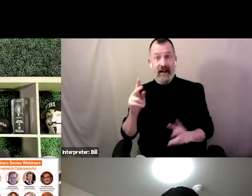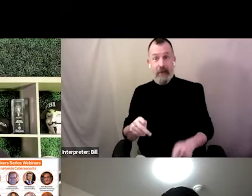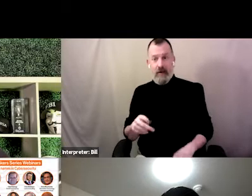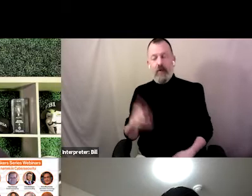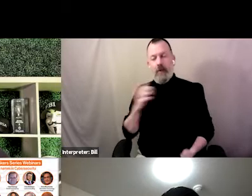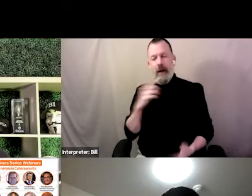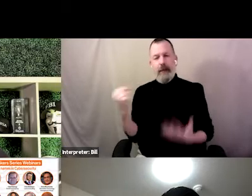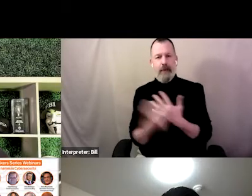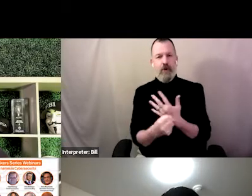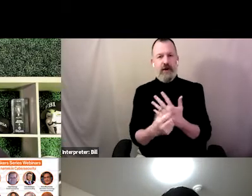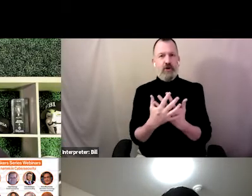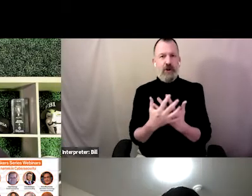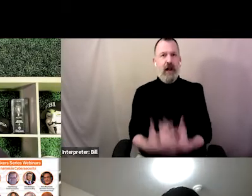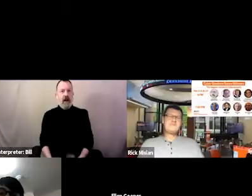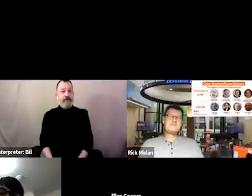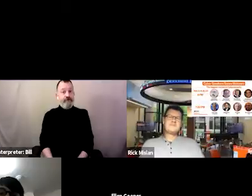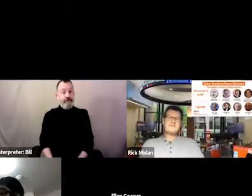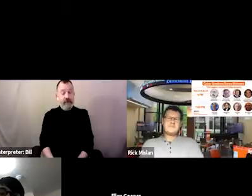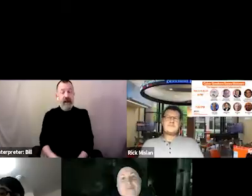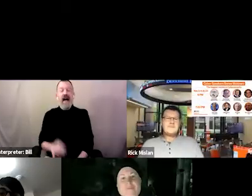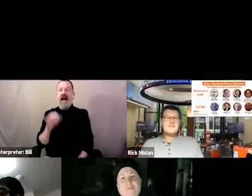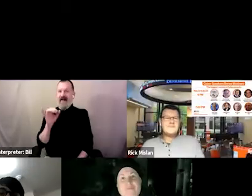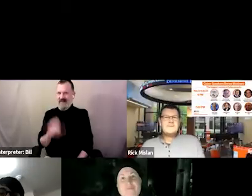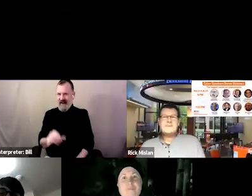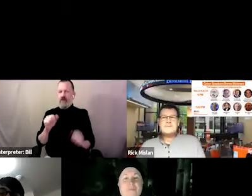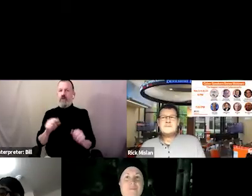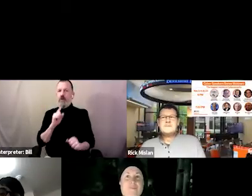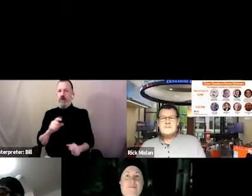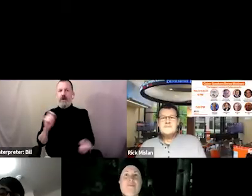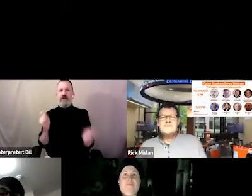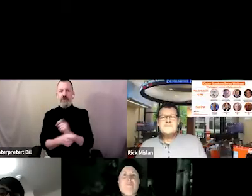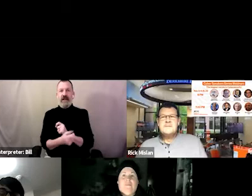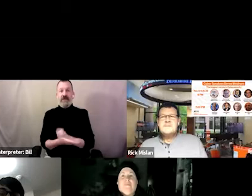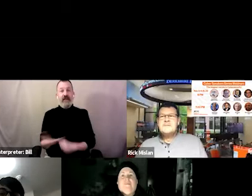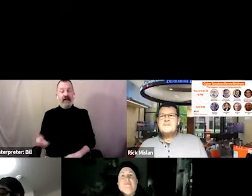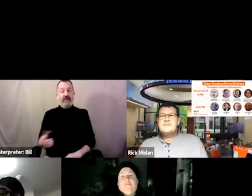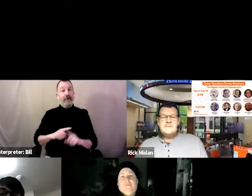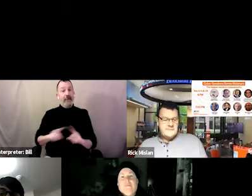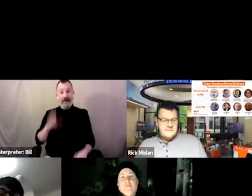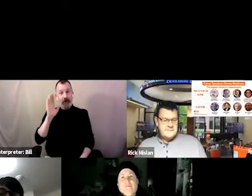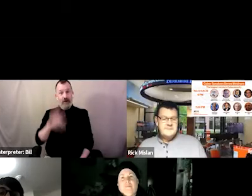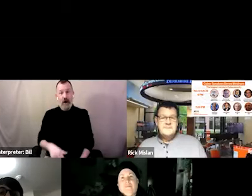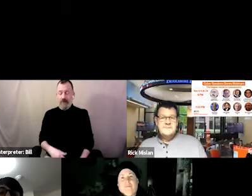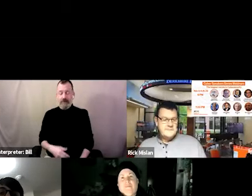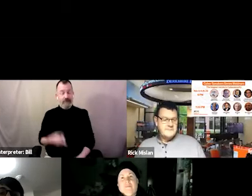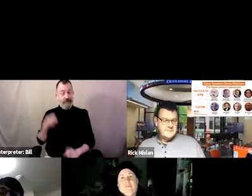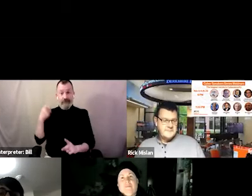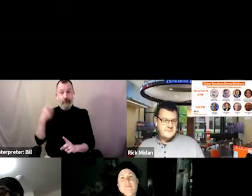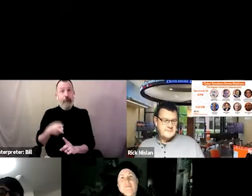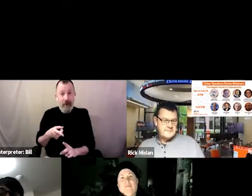CalebBarlow: And and that could really change things. But, you know, long story short, long story short, from my perspective,